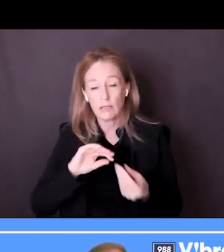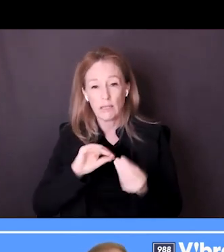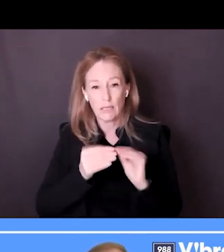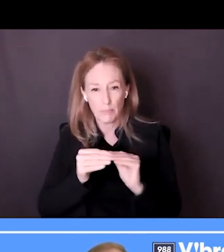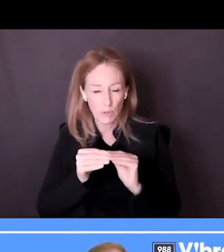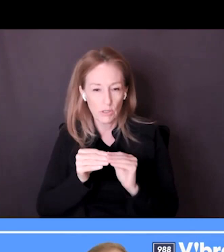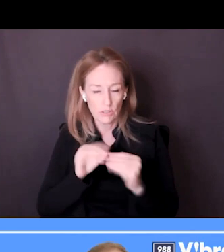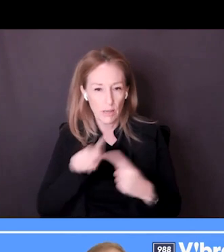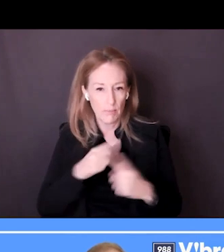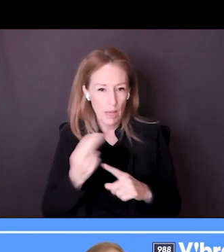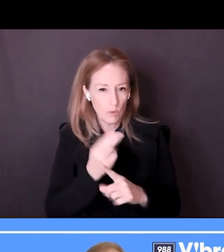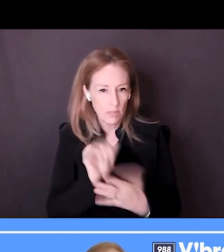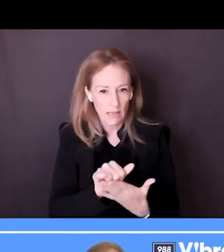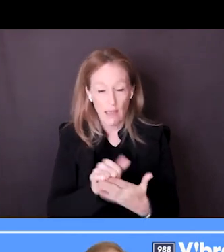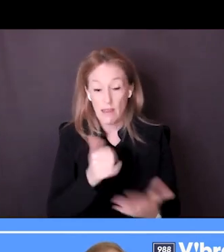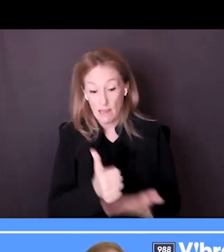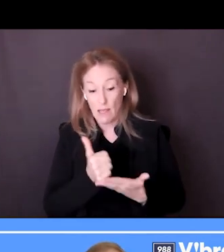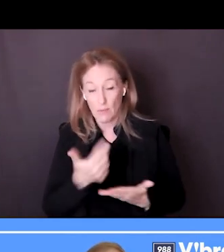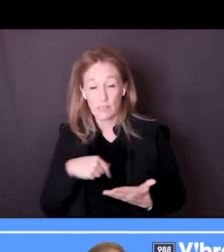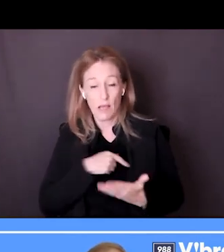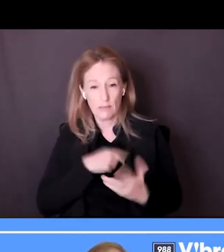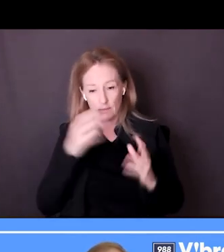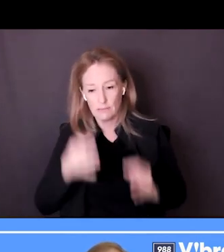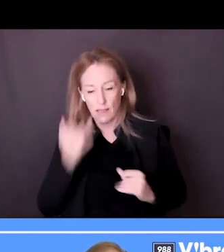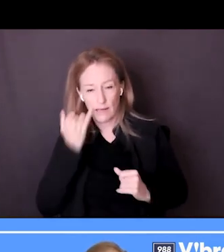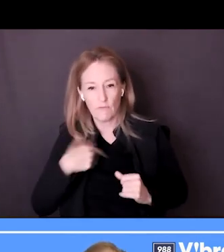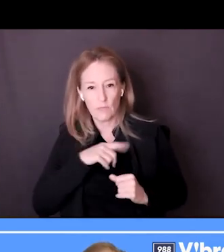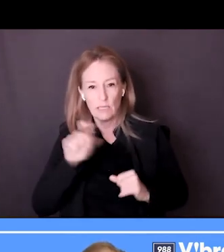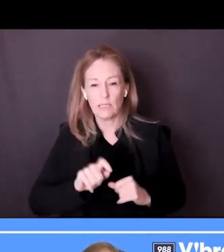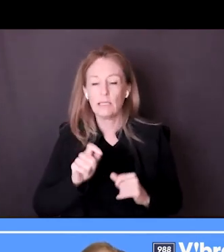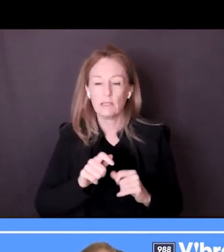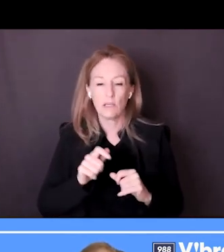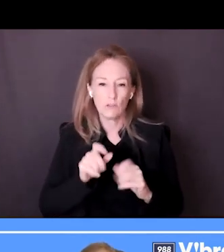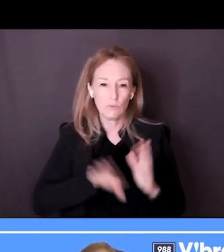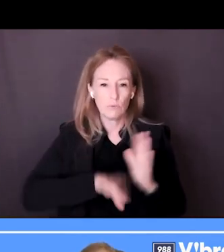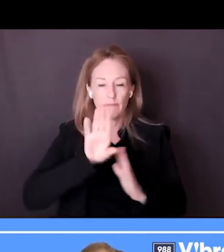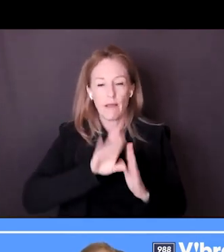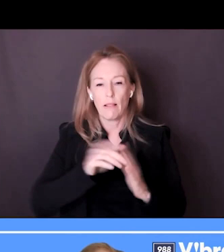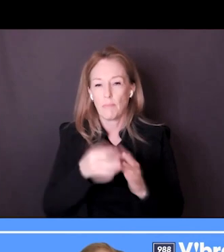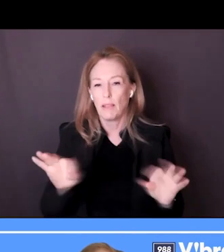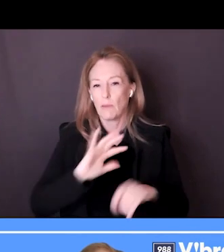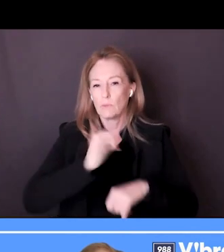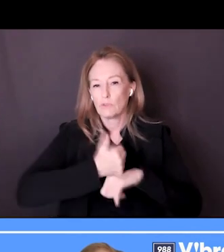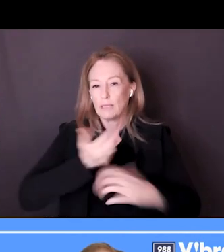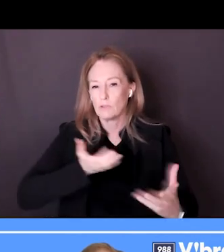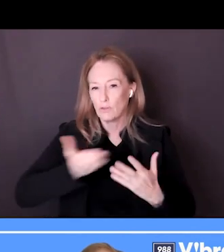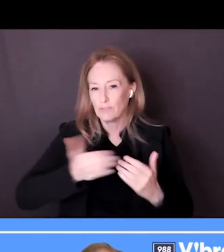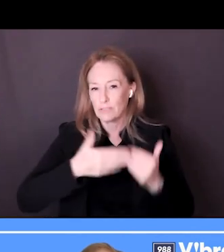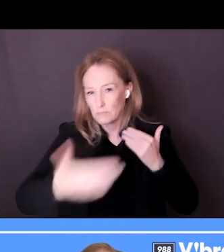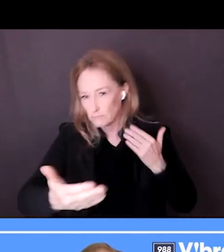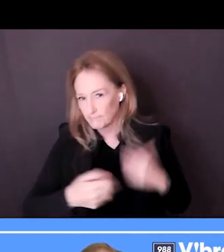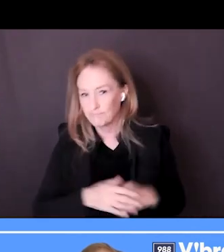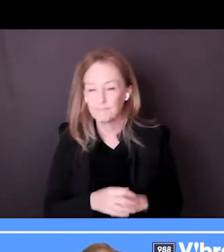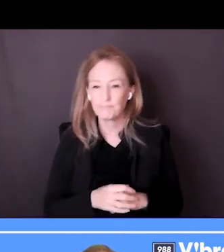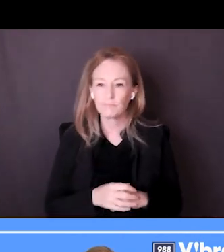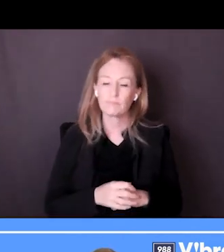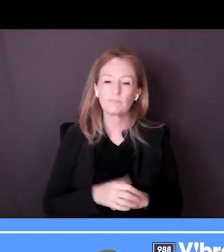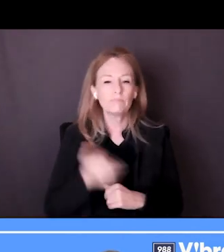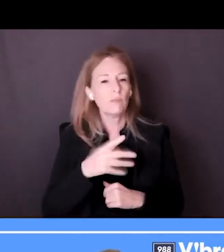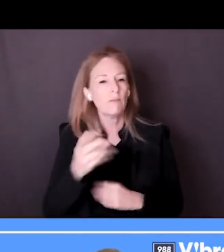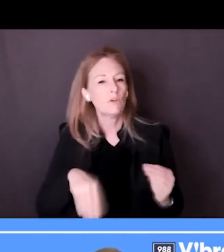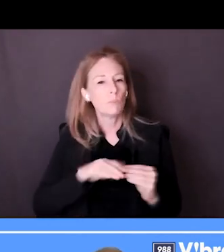THAT SERVICE. >> COUPLE MORE QUESTIONS HERE. THINKING ABOUT